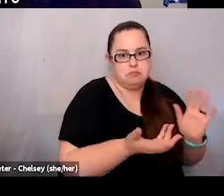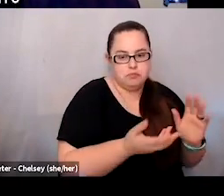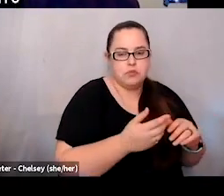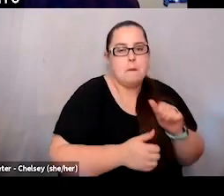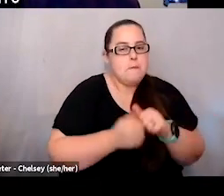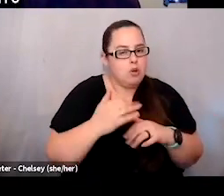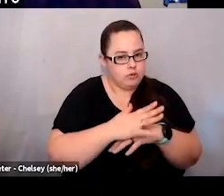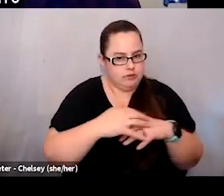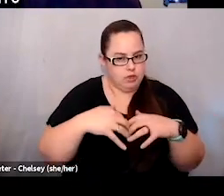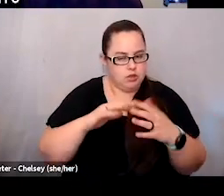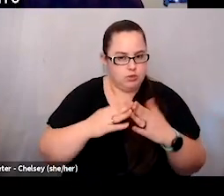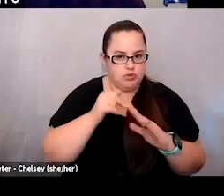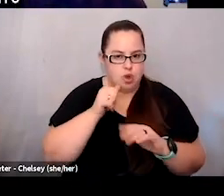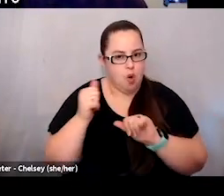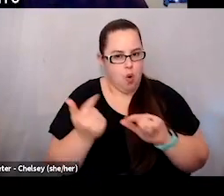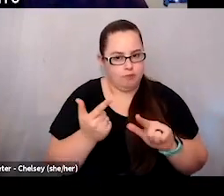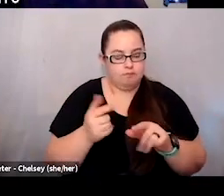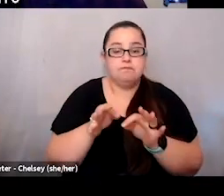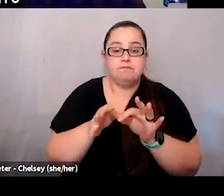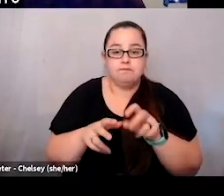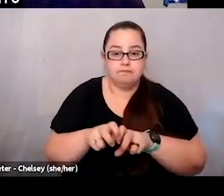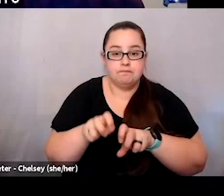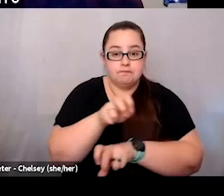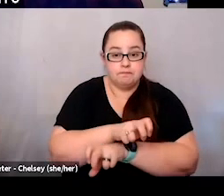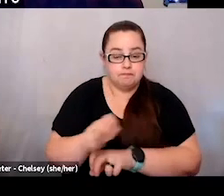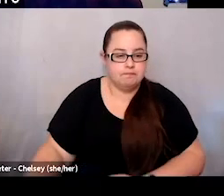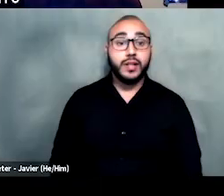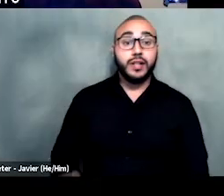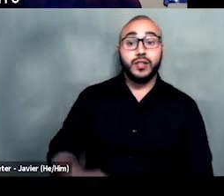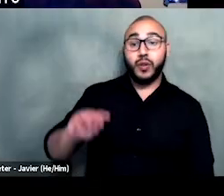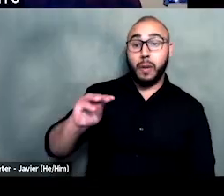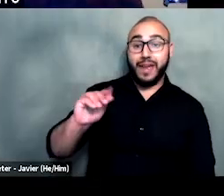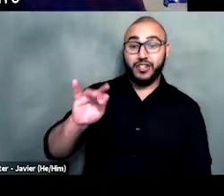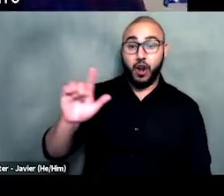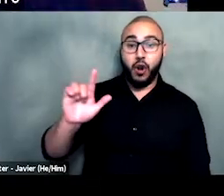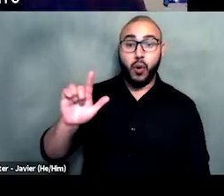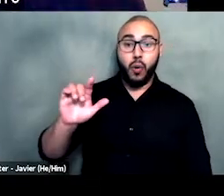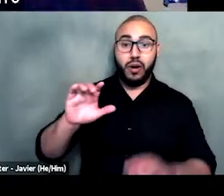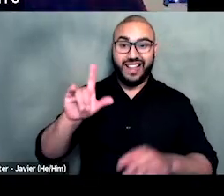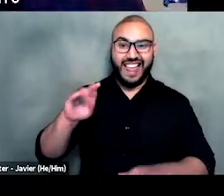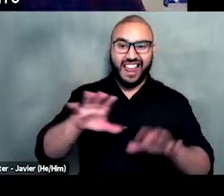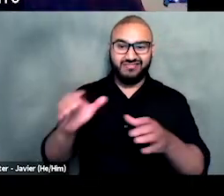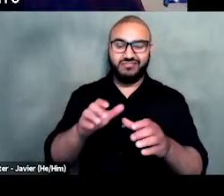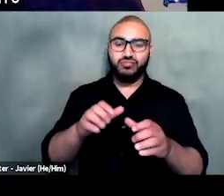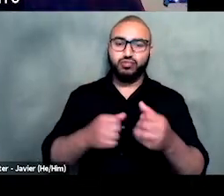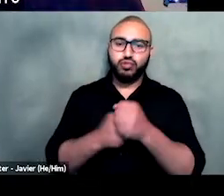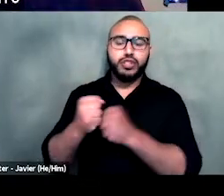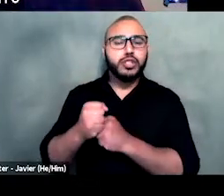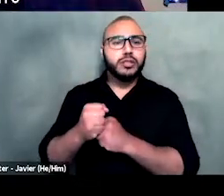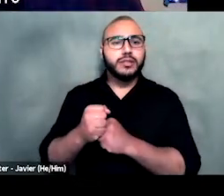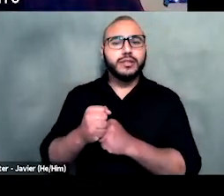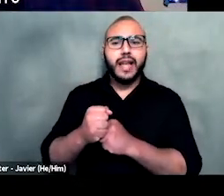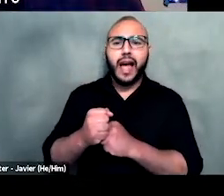case. So these matriarchal clan structures are really, really misunderstood by